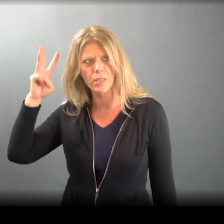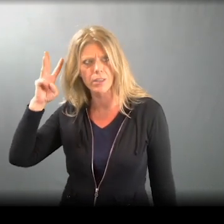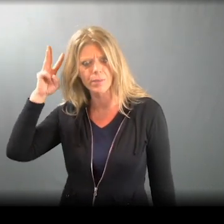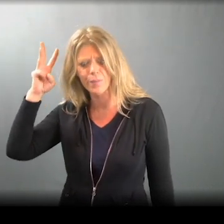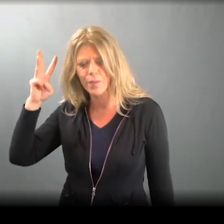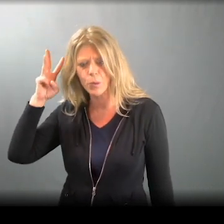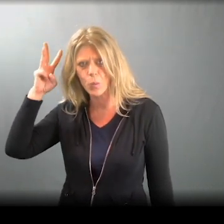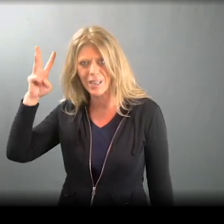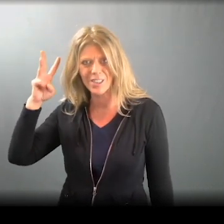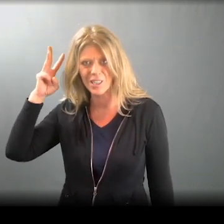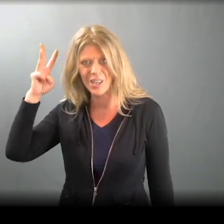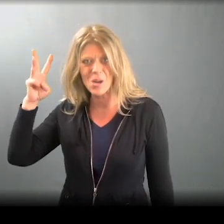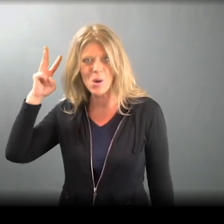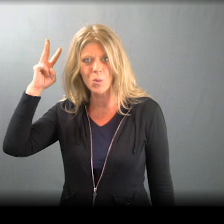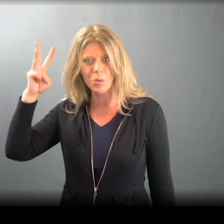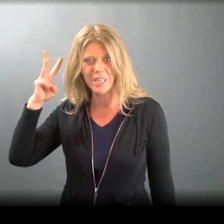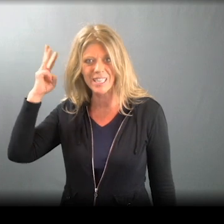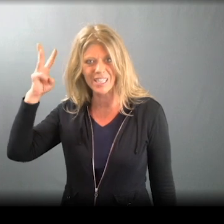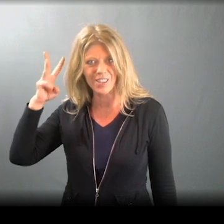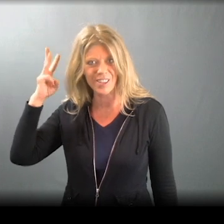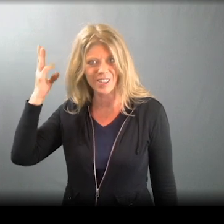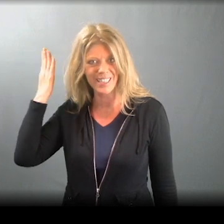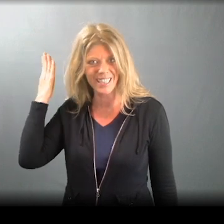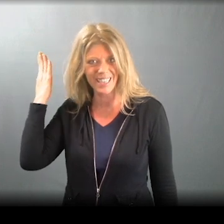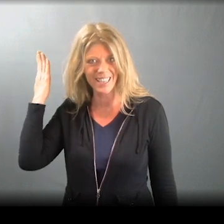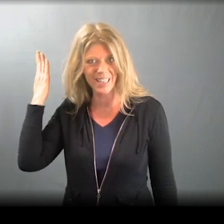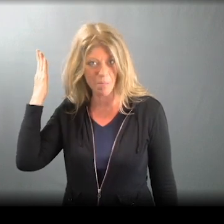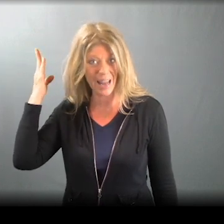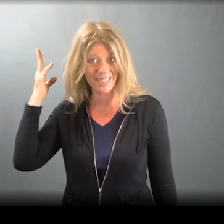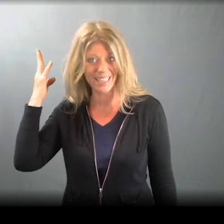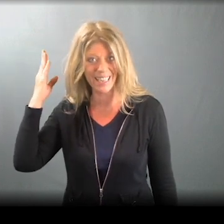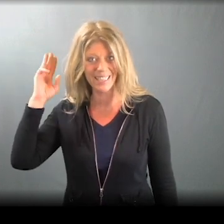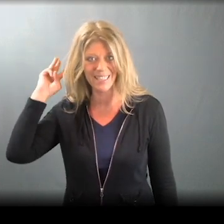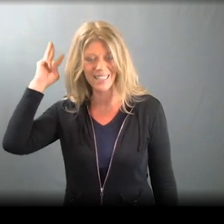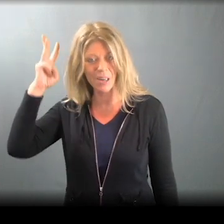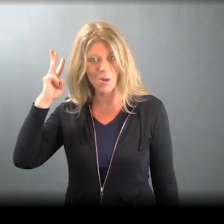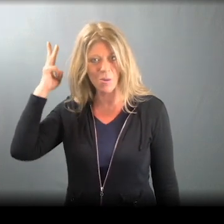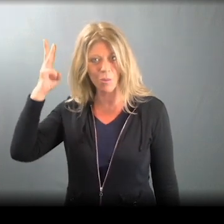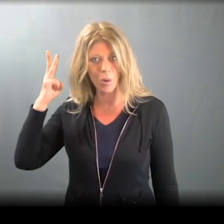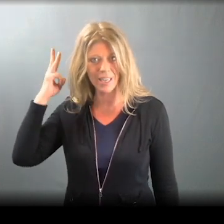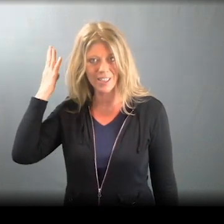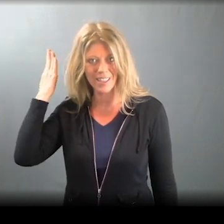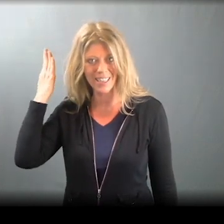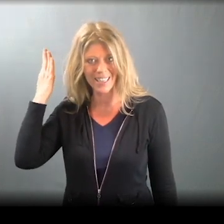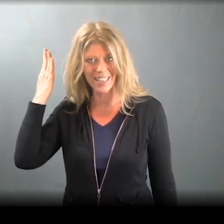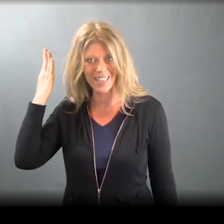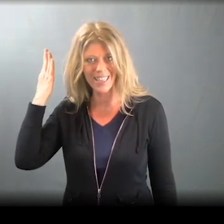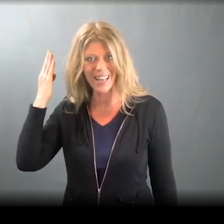WONDER WONDER - ED Past tense. WONDERED